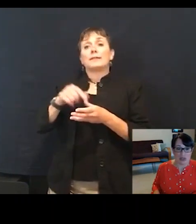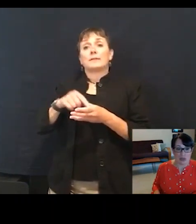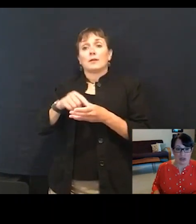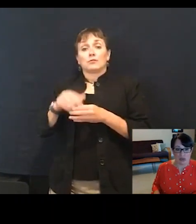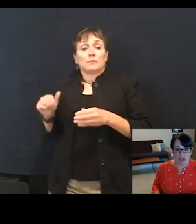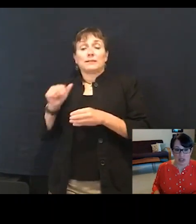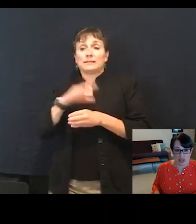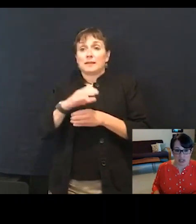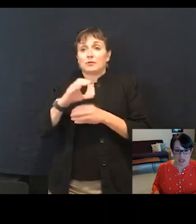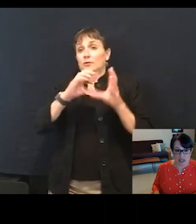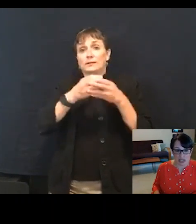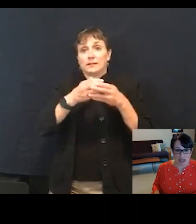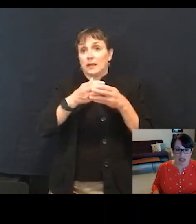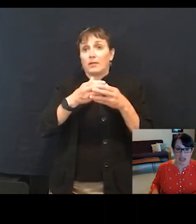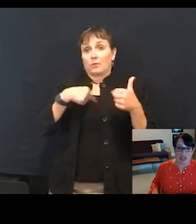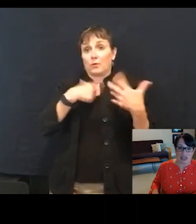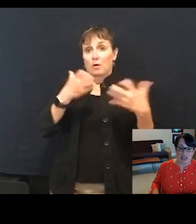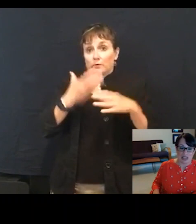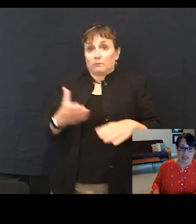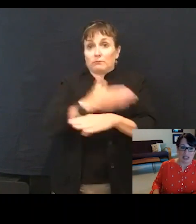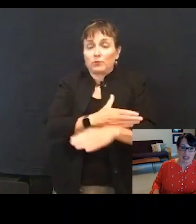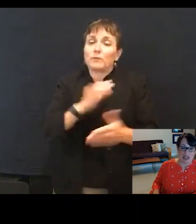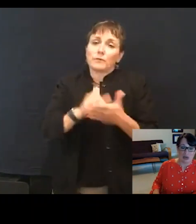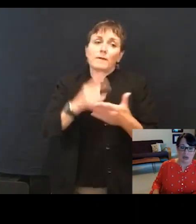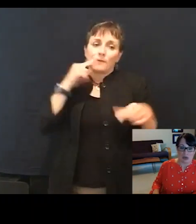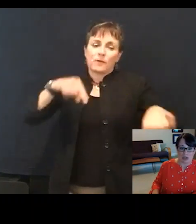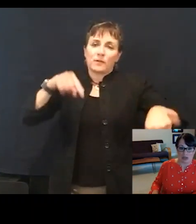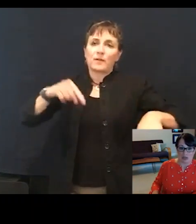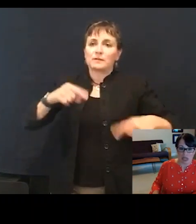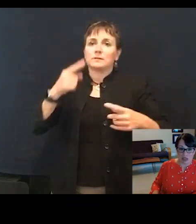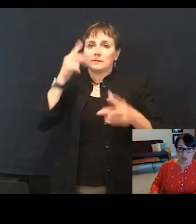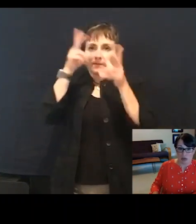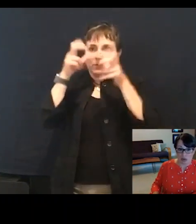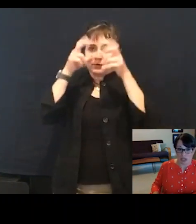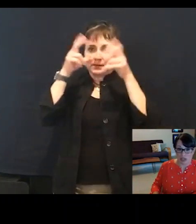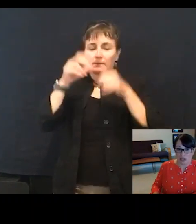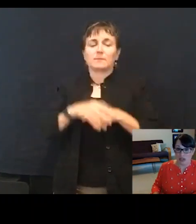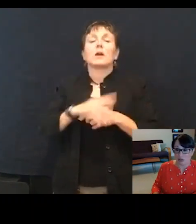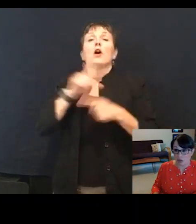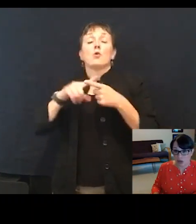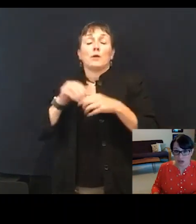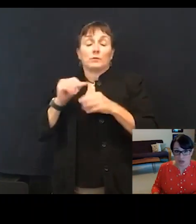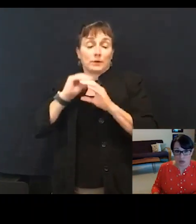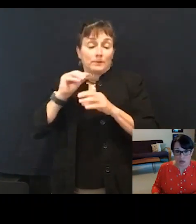It will then release its DNA, and then that DNA will go on to make the protein that we want it to produce.